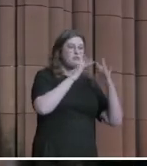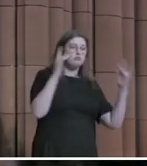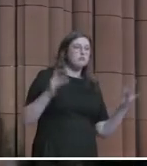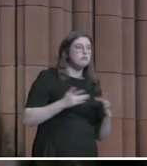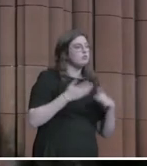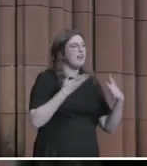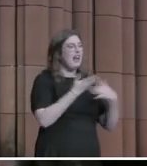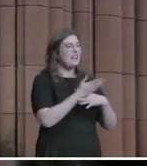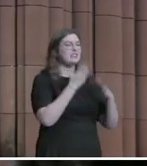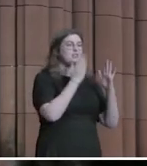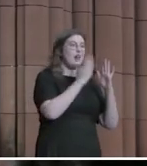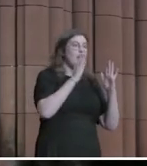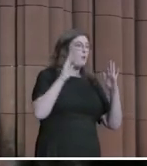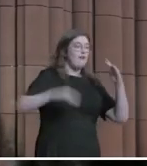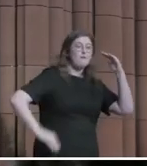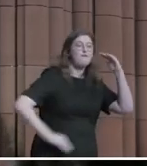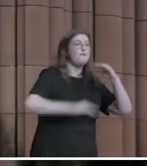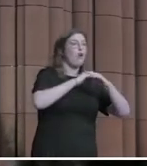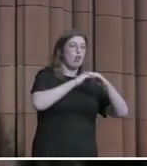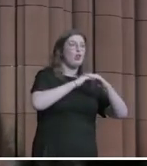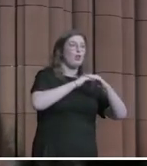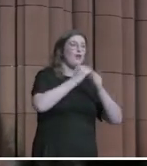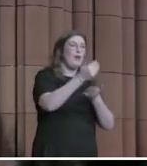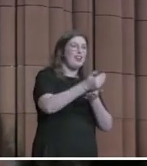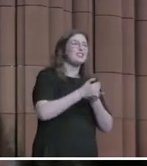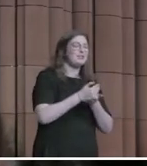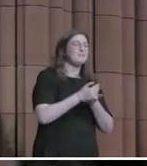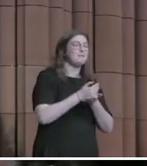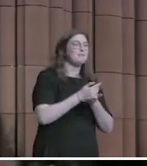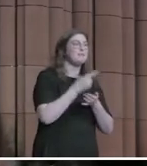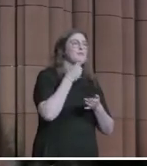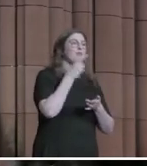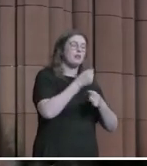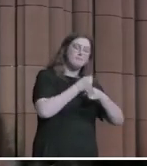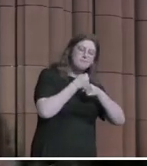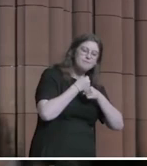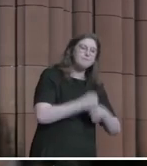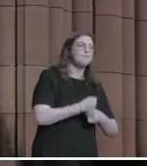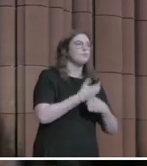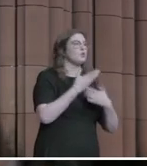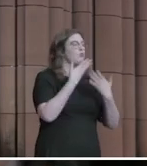to the library's entire collection. This commitment to public engagement established a template